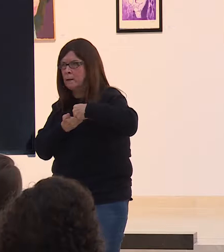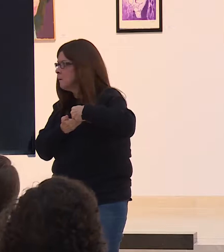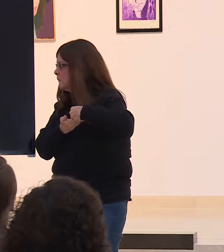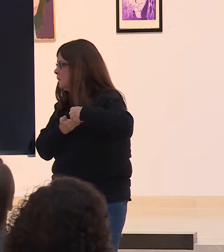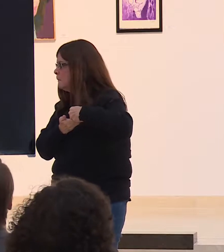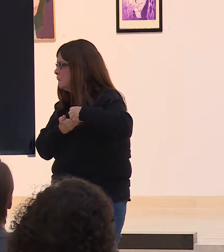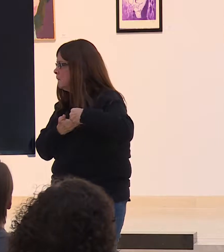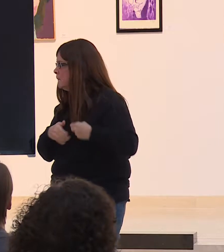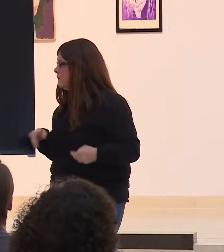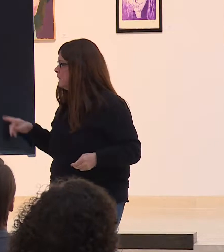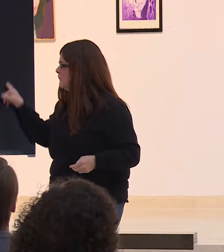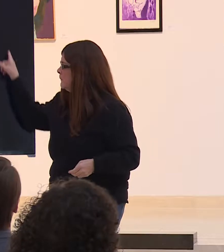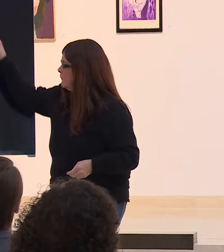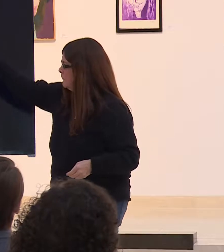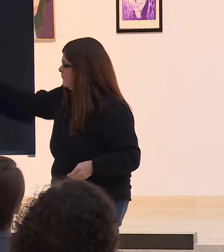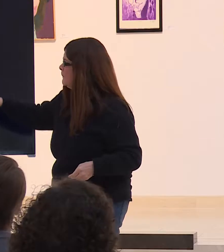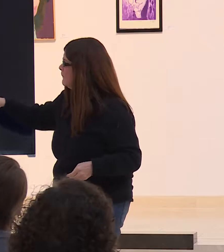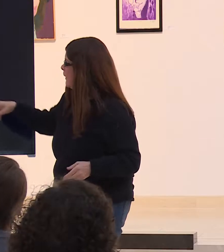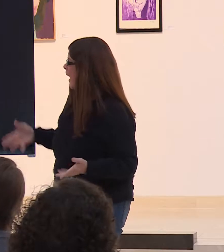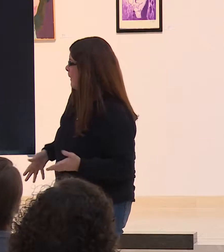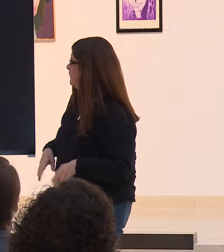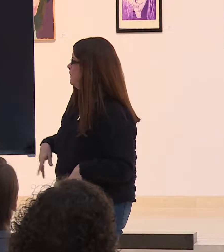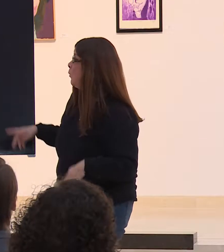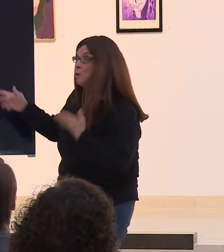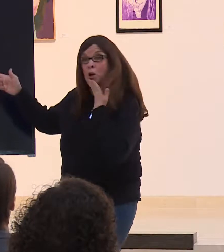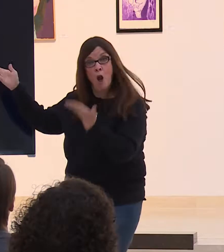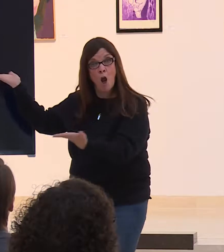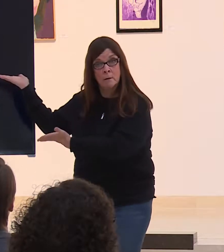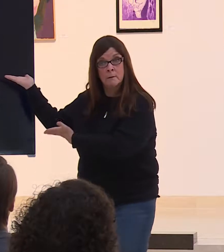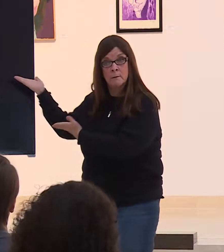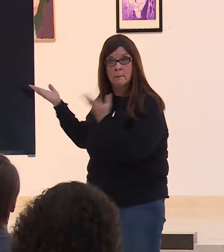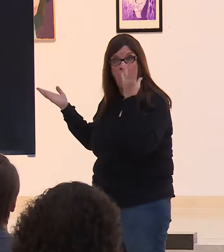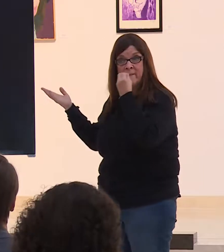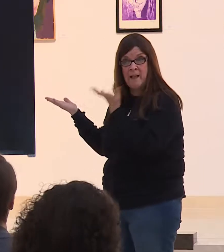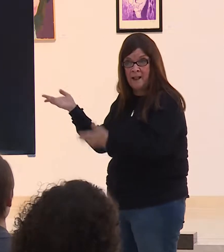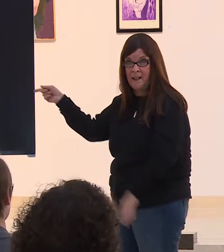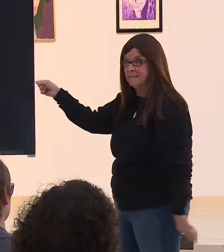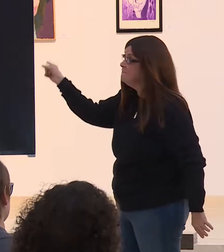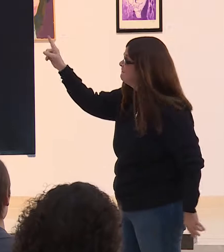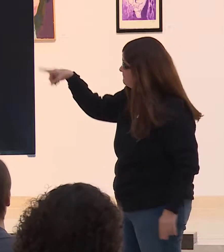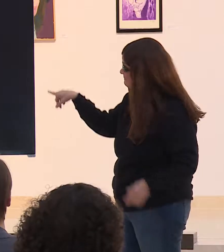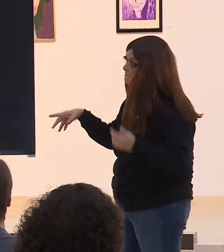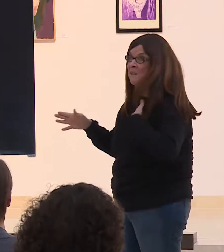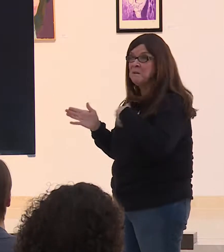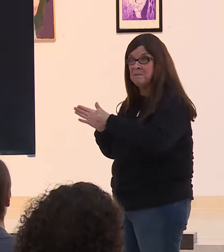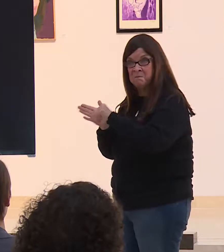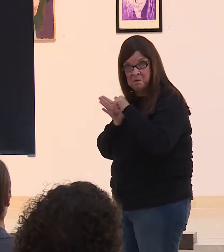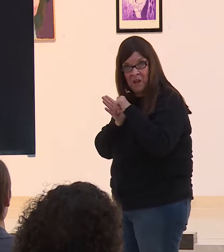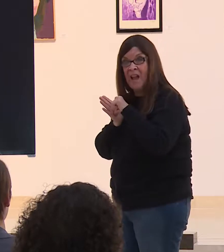So, at this point, we had about 10 or 12 of us working together. You can see, there's some really high-quality work here.